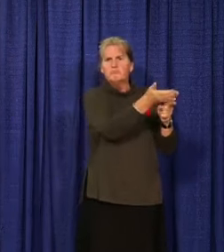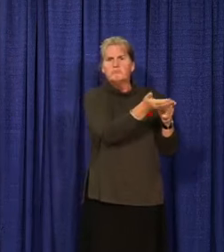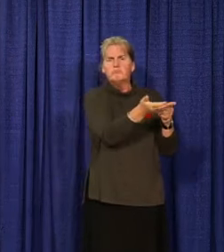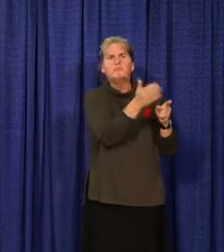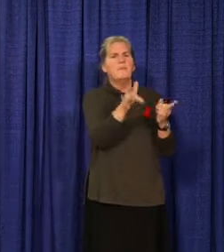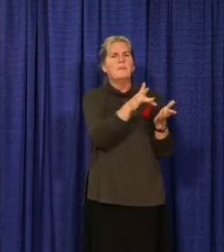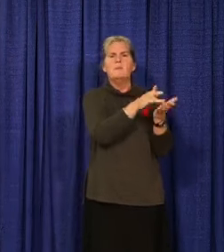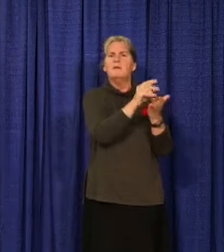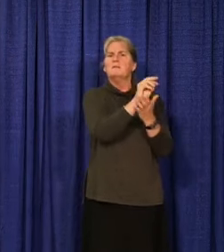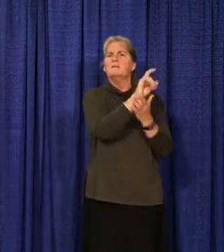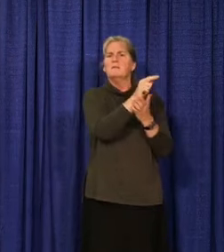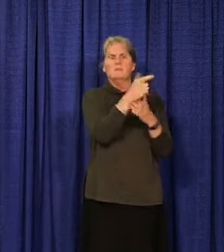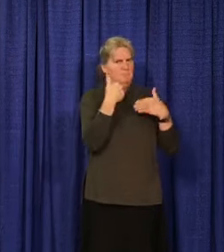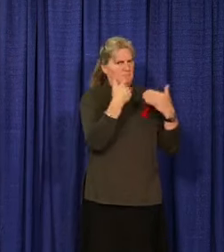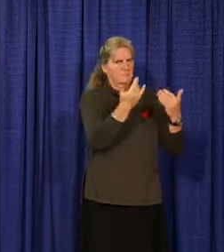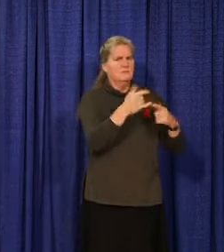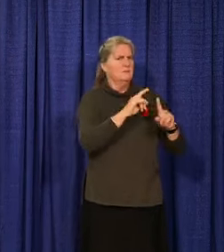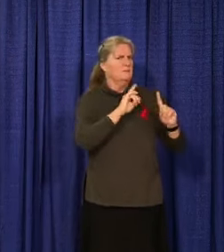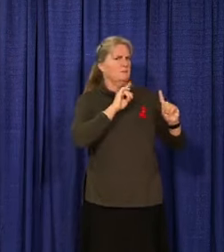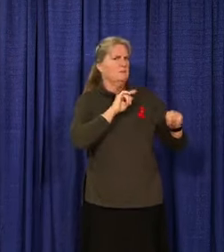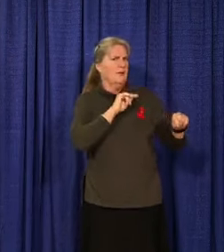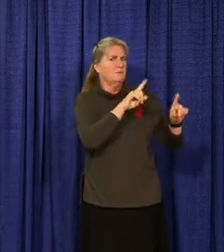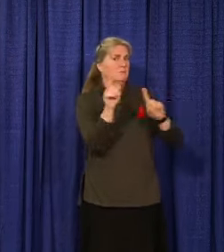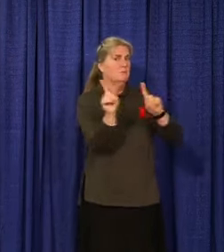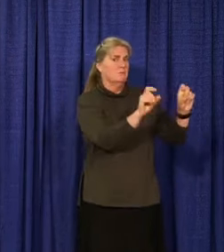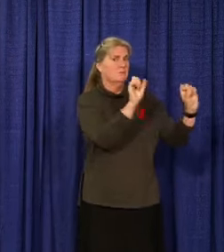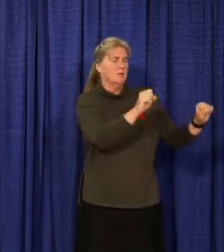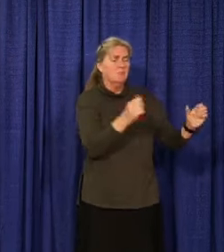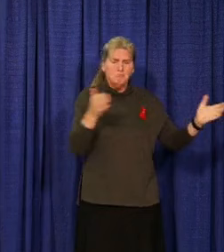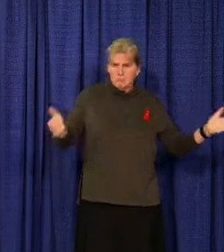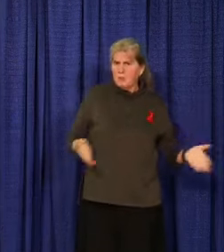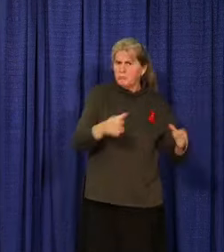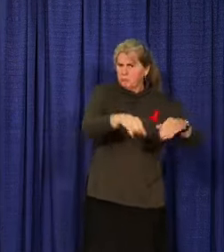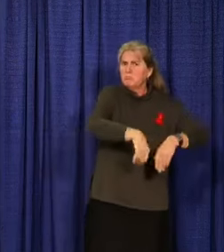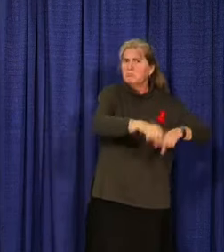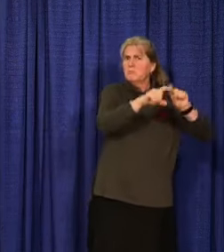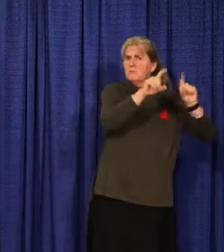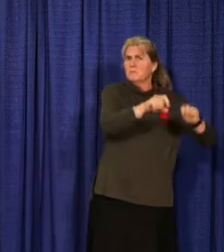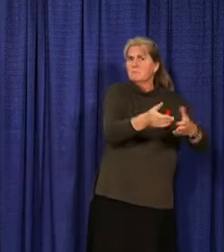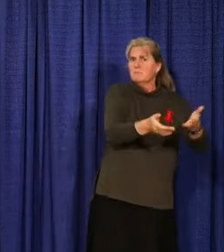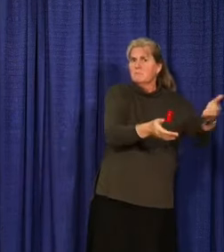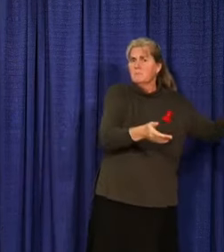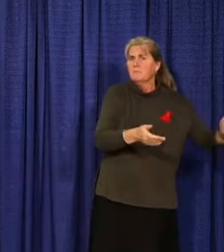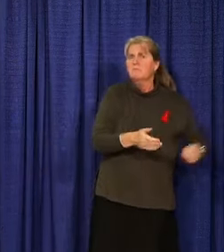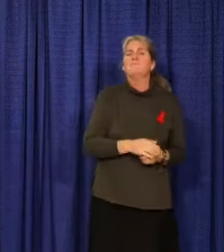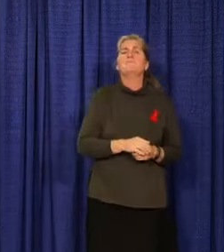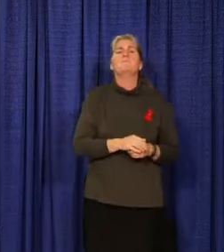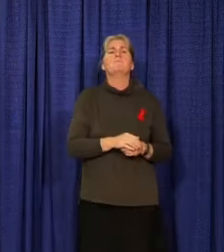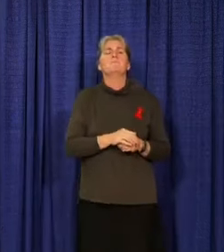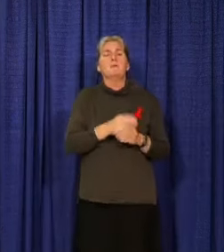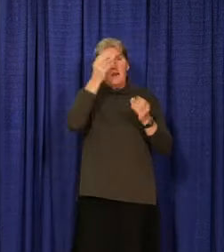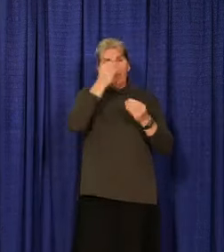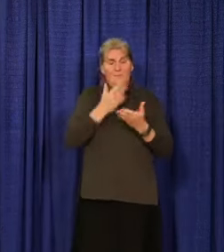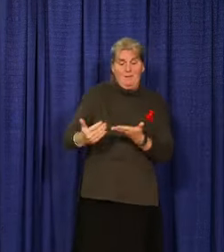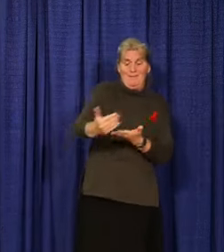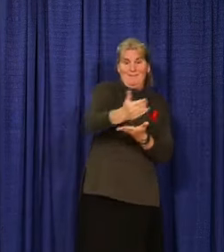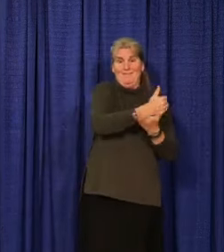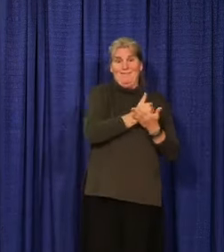it will remain open into September. I encourage all Yukoners to take the survey. The results will inform how we